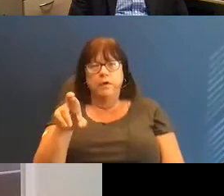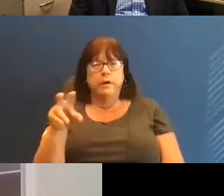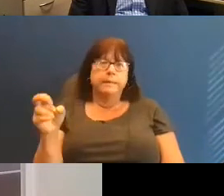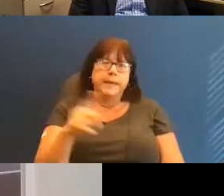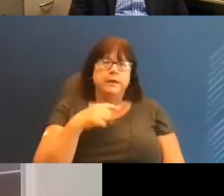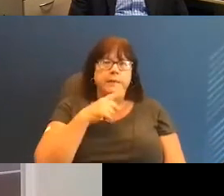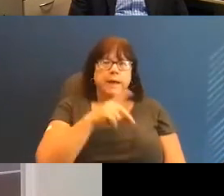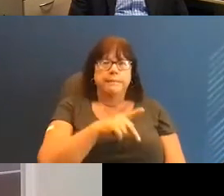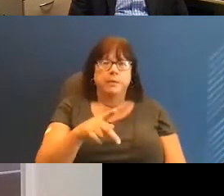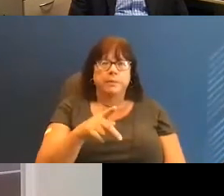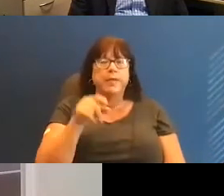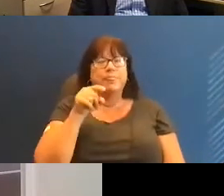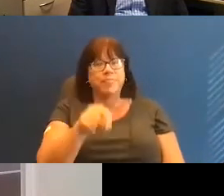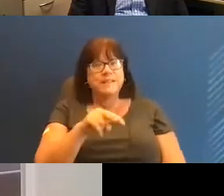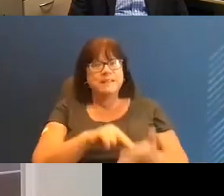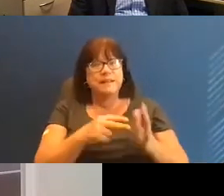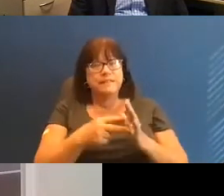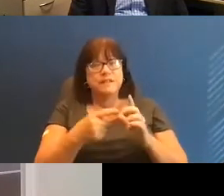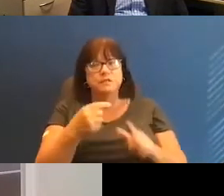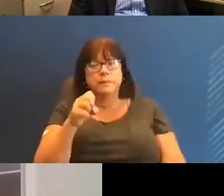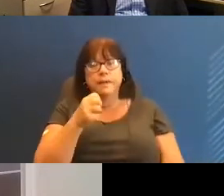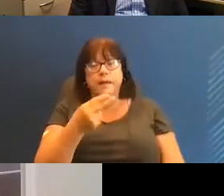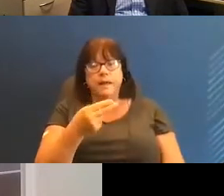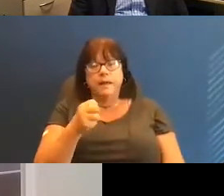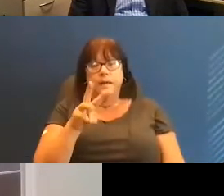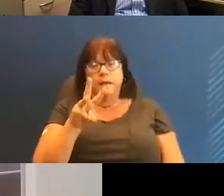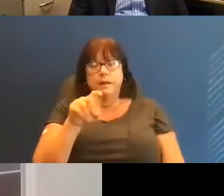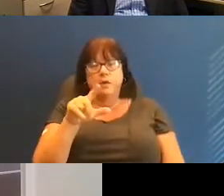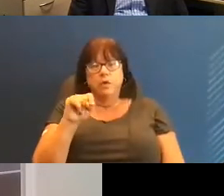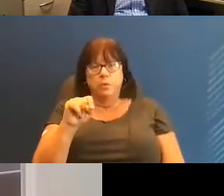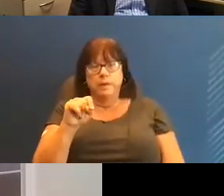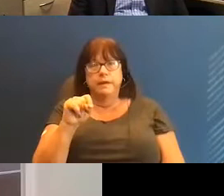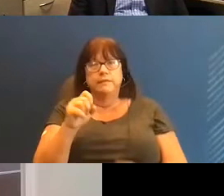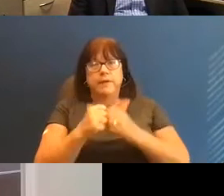So this definition from the Hewlett Foundation of OER's and the Hewlett Foundation has been a major